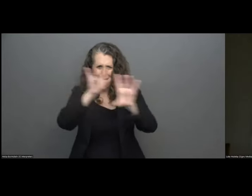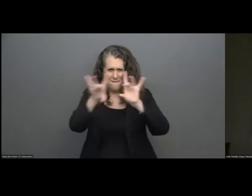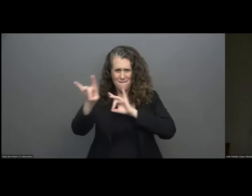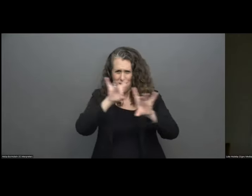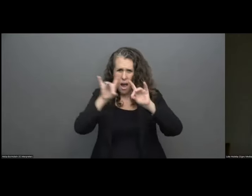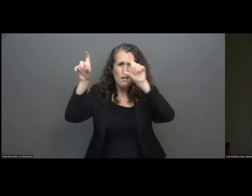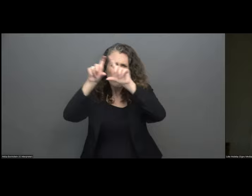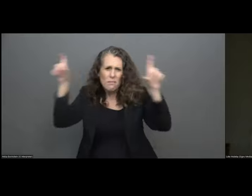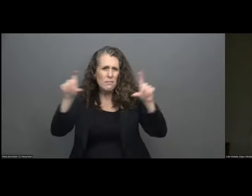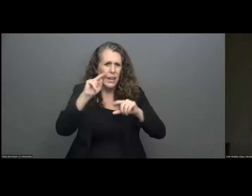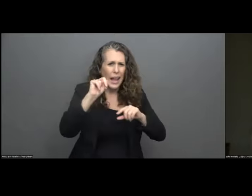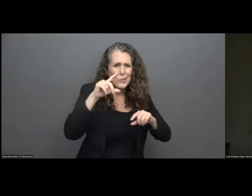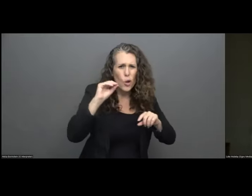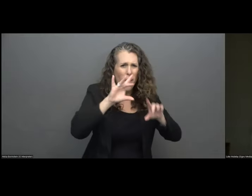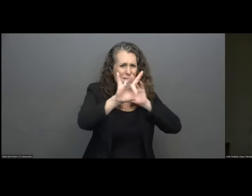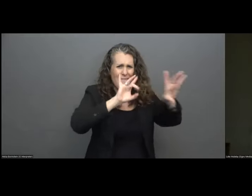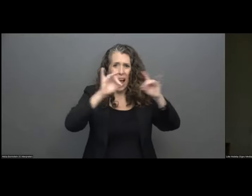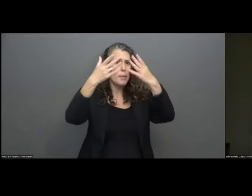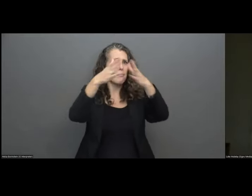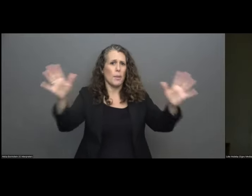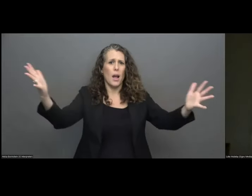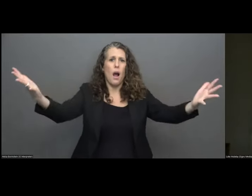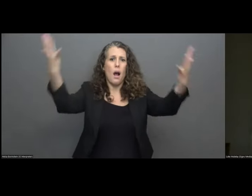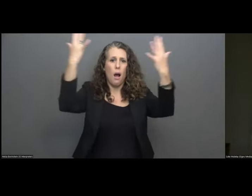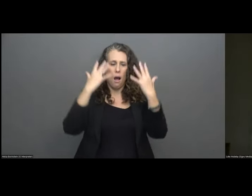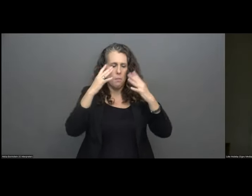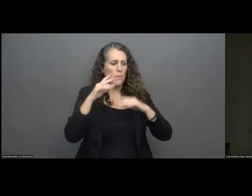NGOs, and the general public, just 10:23:54 to see the talent that persons with